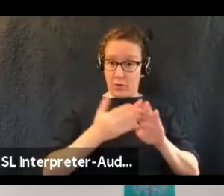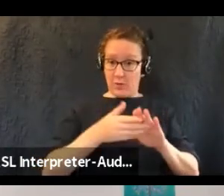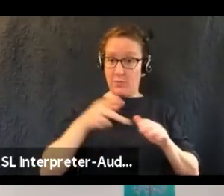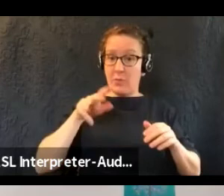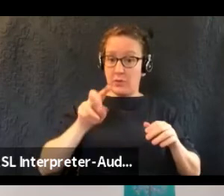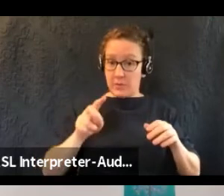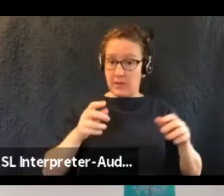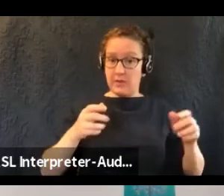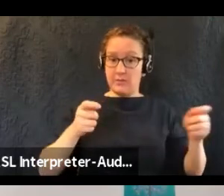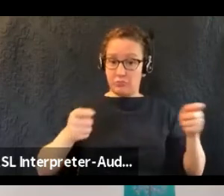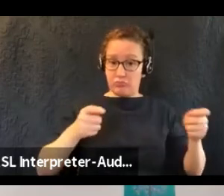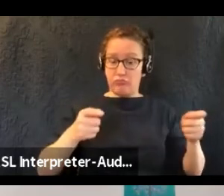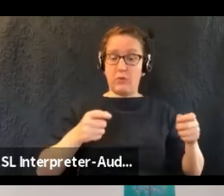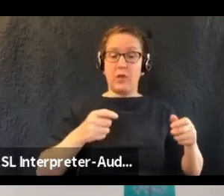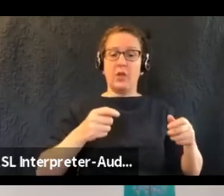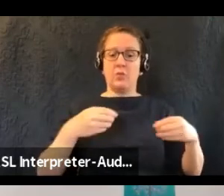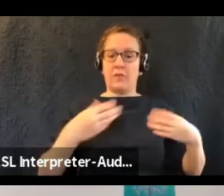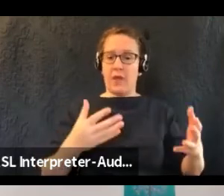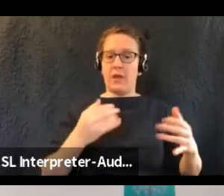to provide Independent Living services.